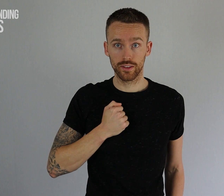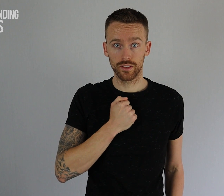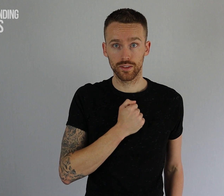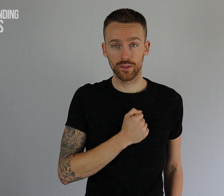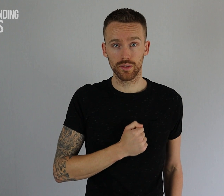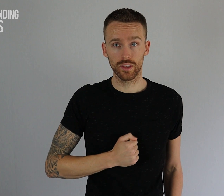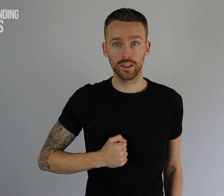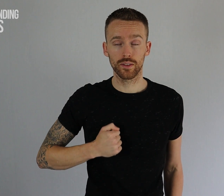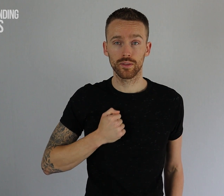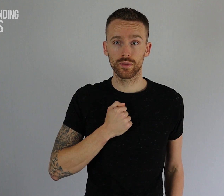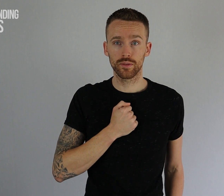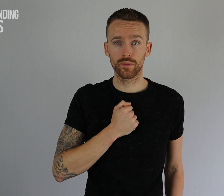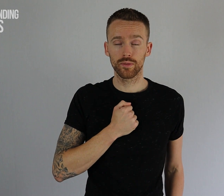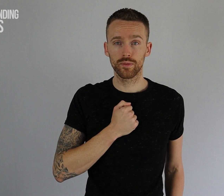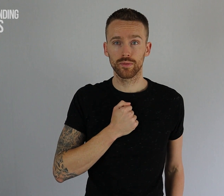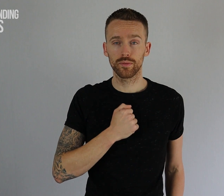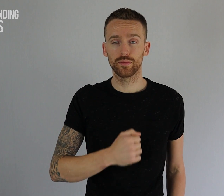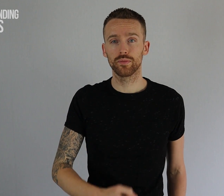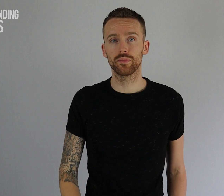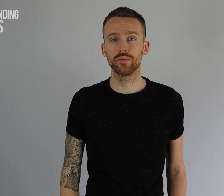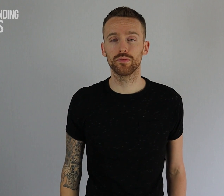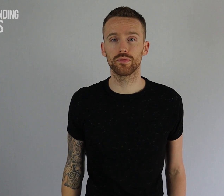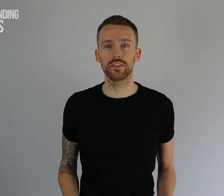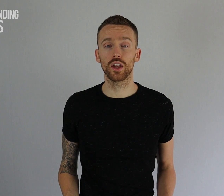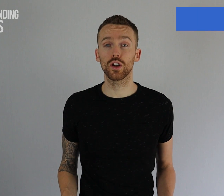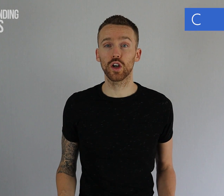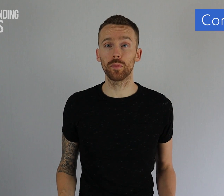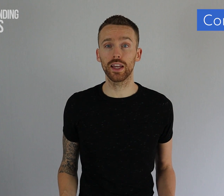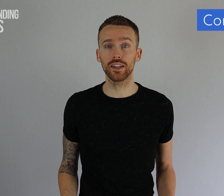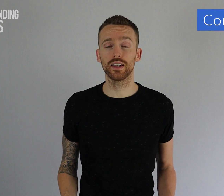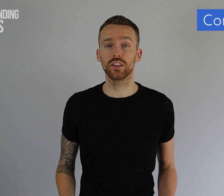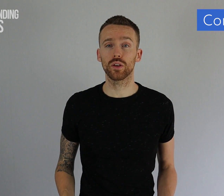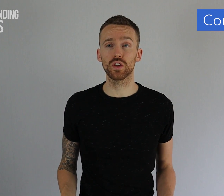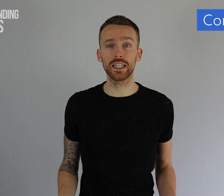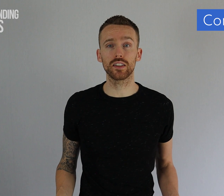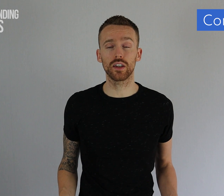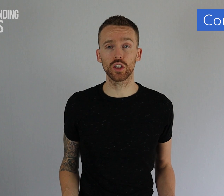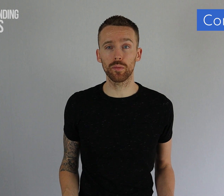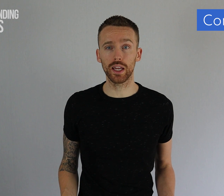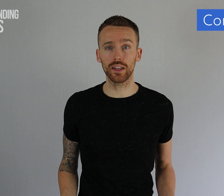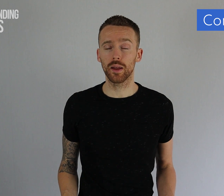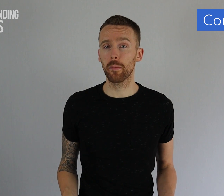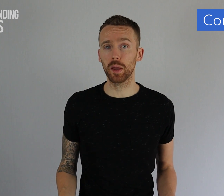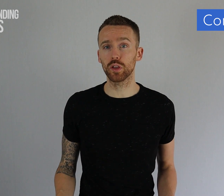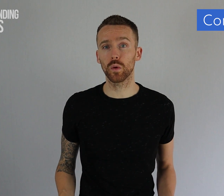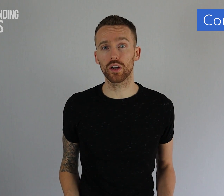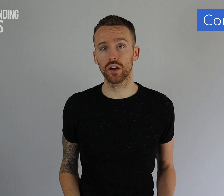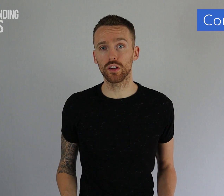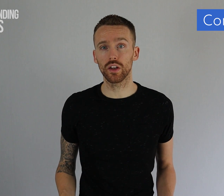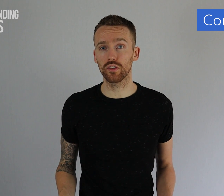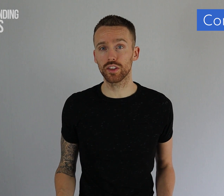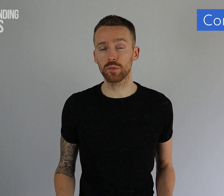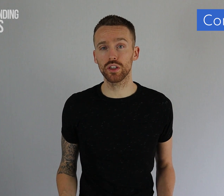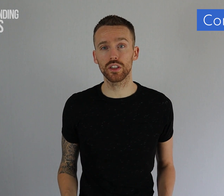Come here, so if you need to sign come here, maybe you work on a reception desk and you